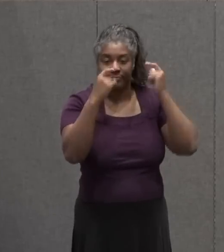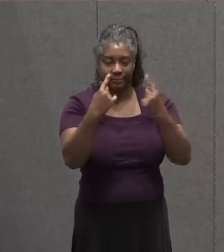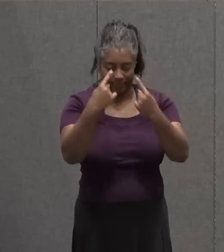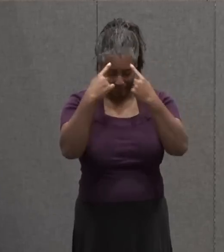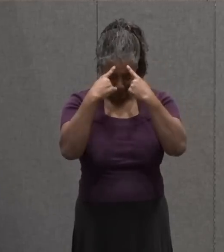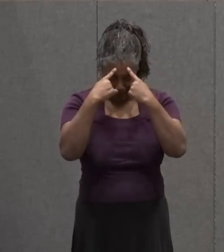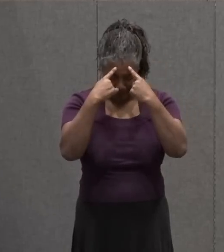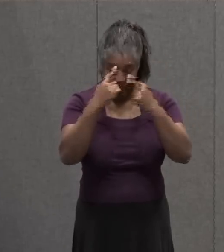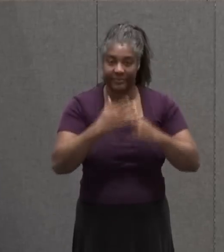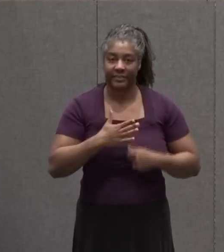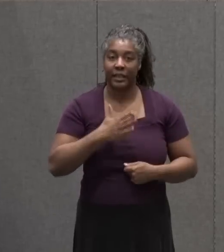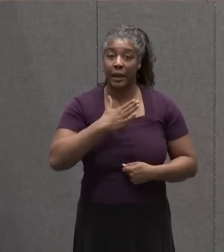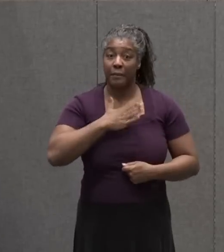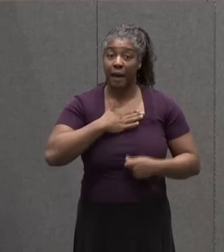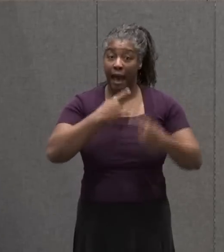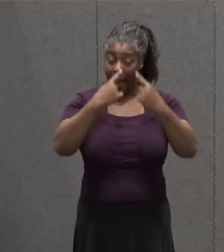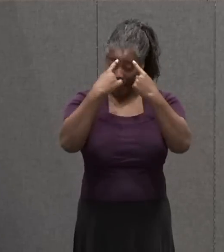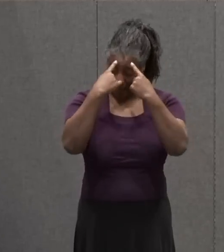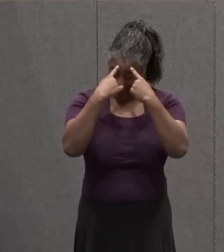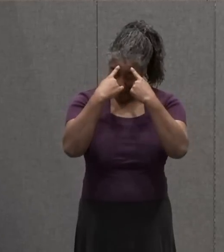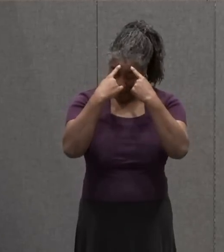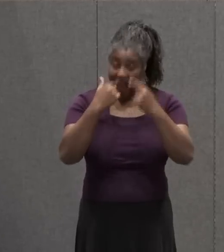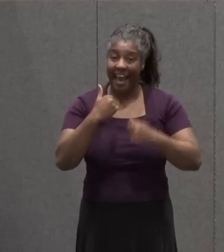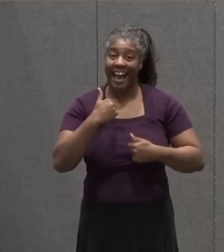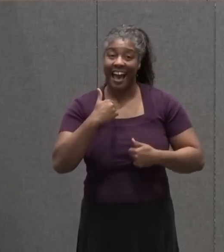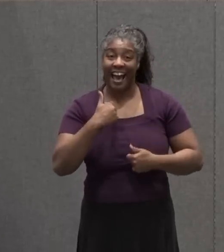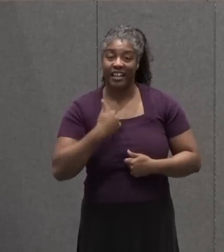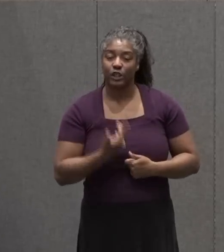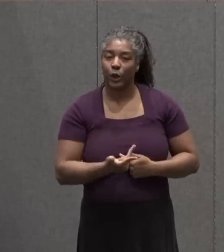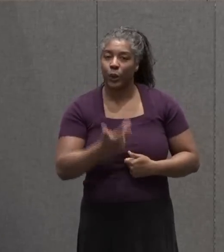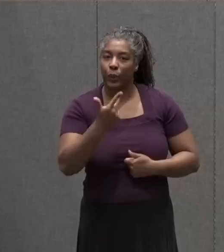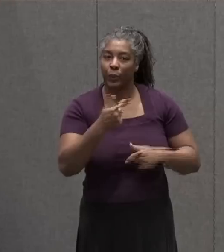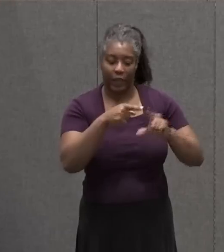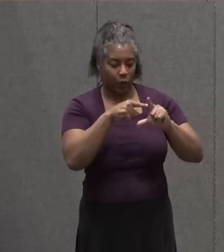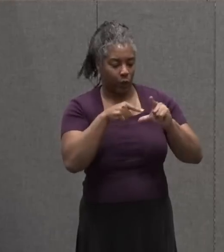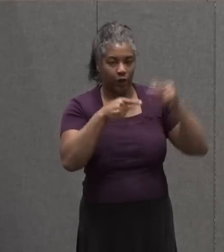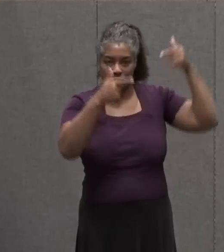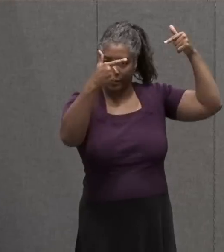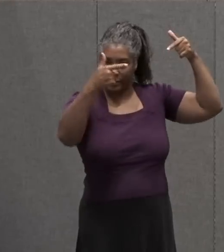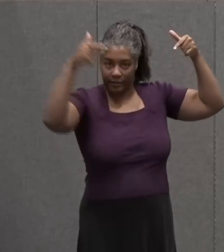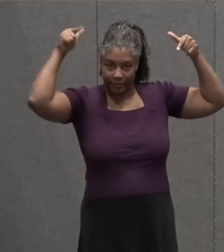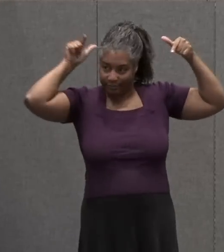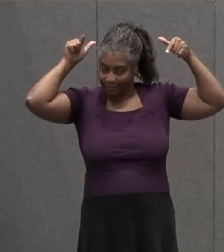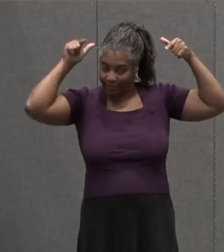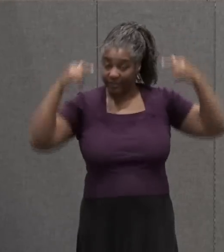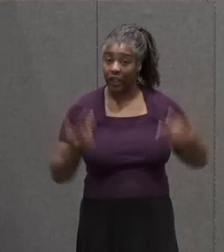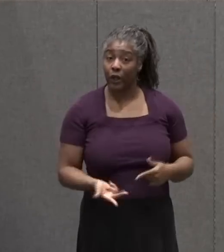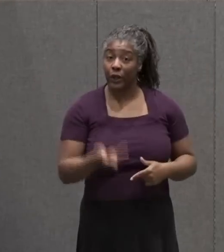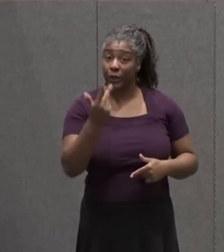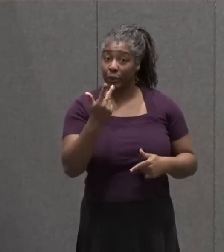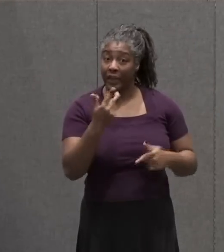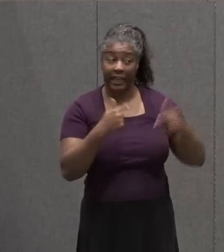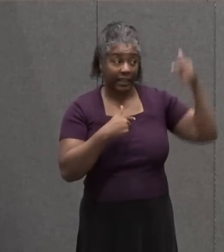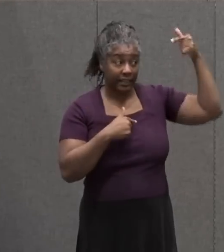My has three corners three corners has my